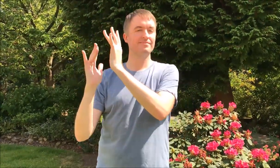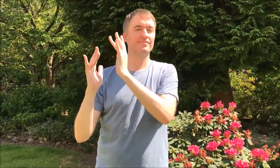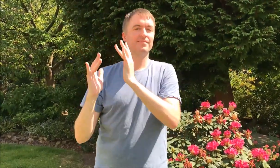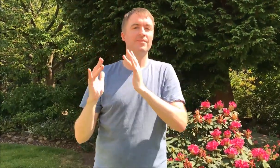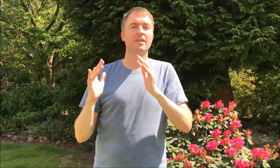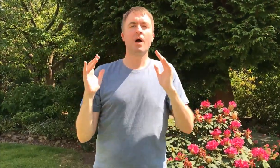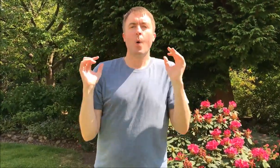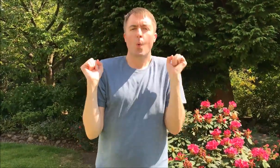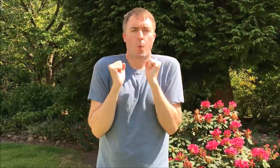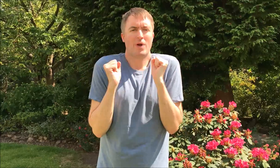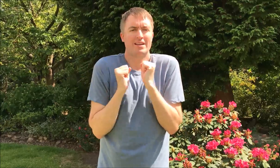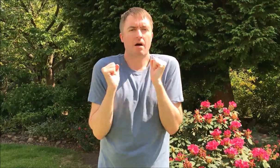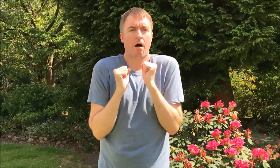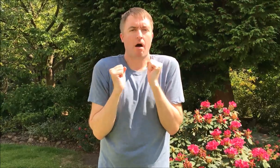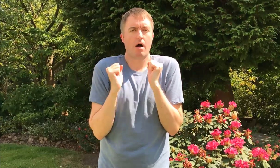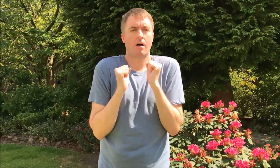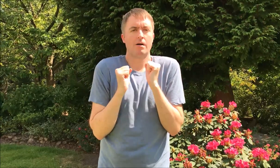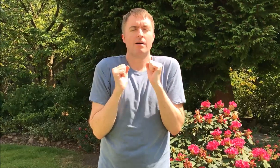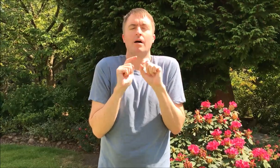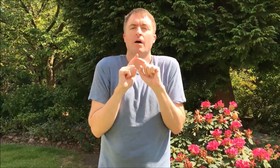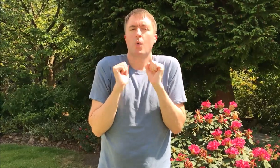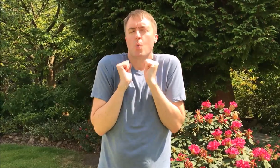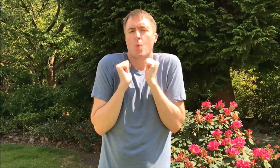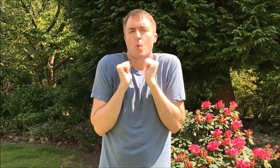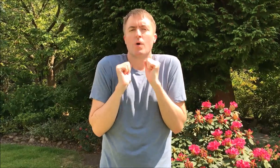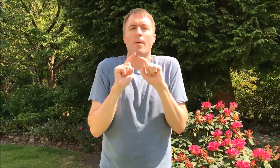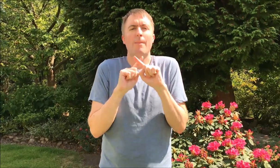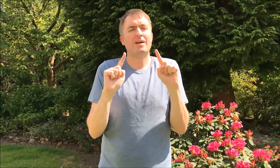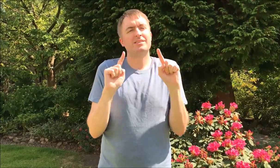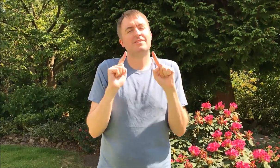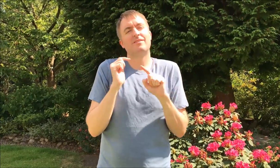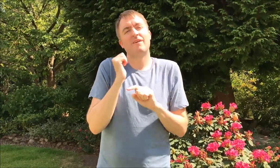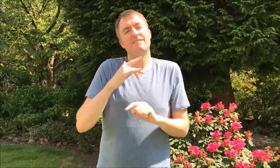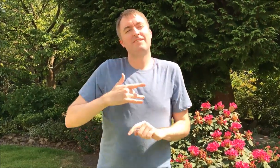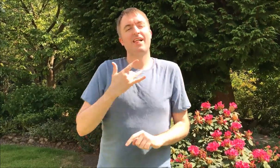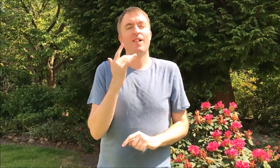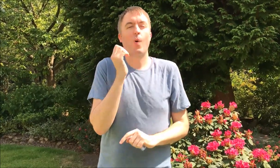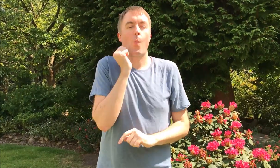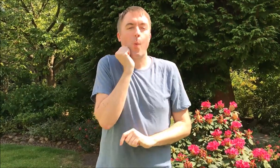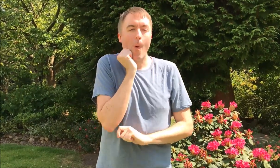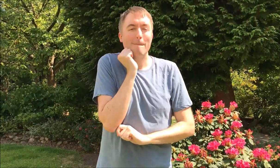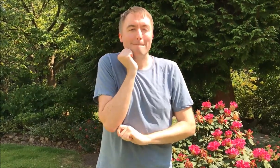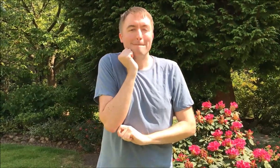I felt warmth in the winter-time